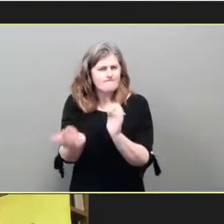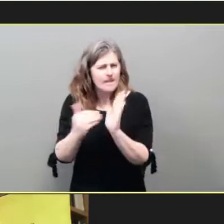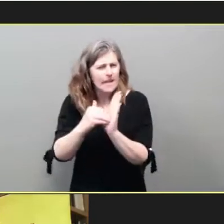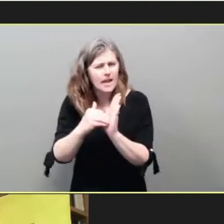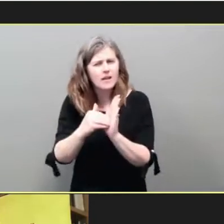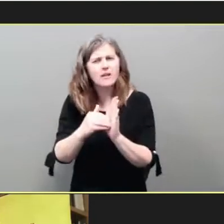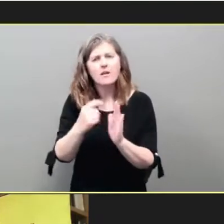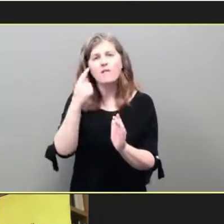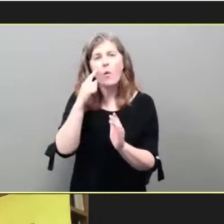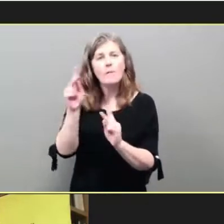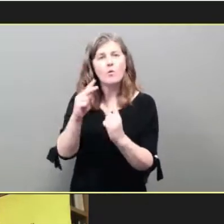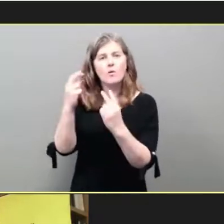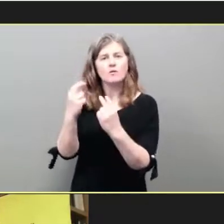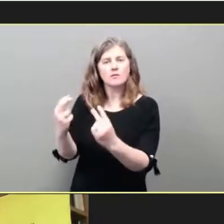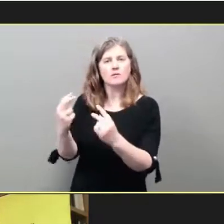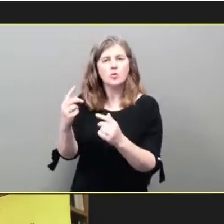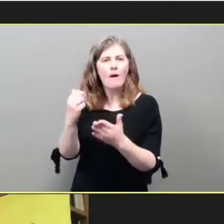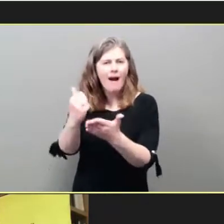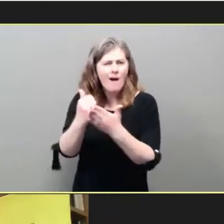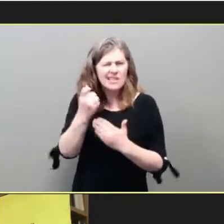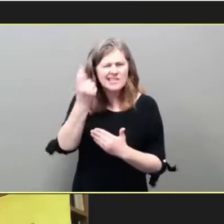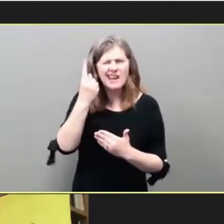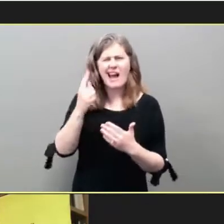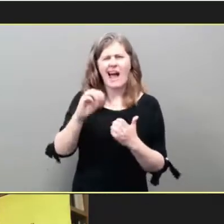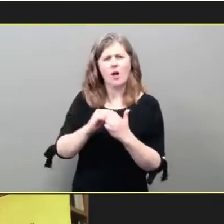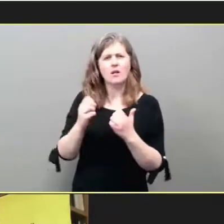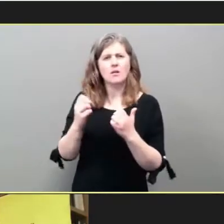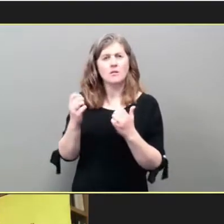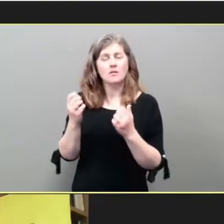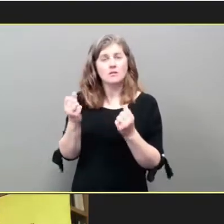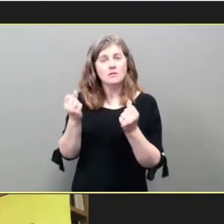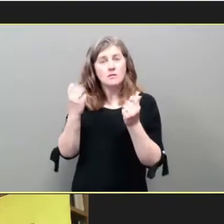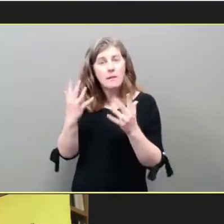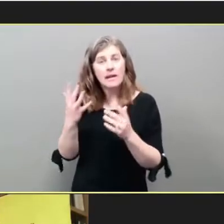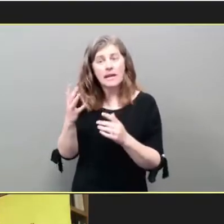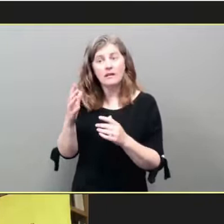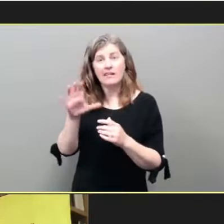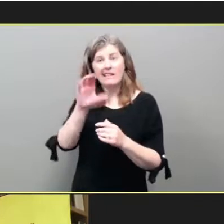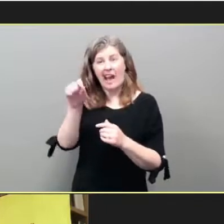viewers, that's understandable. How did so many counties go to turquoise? Bottom line?